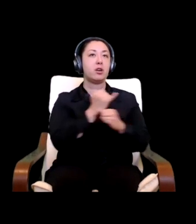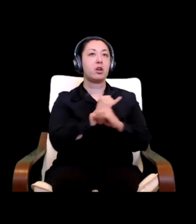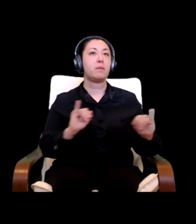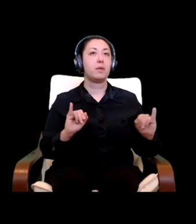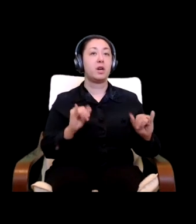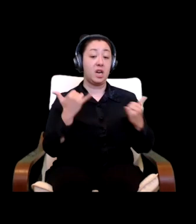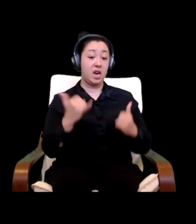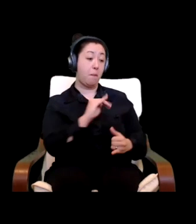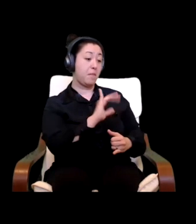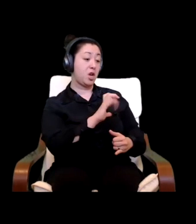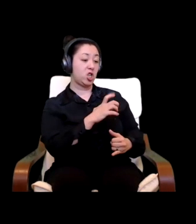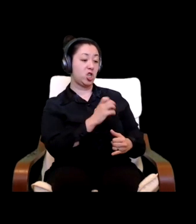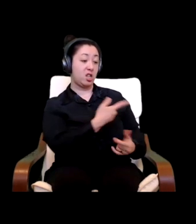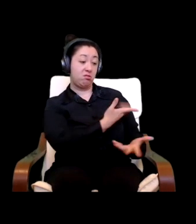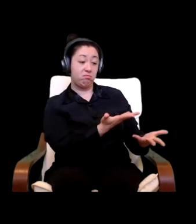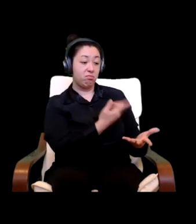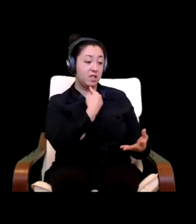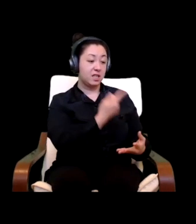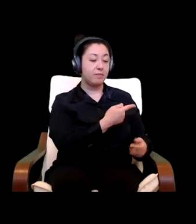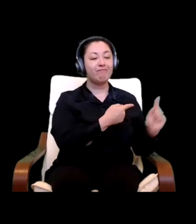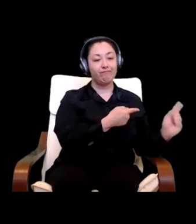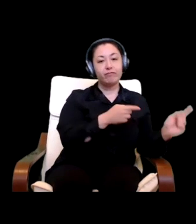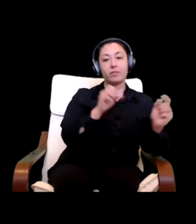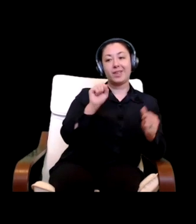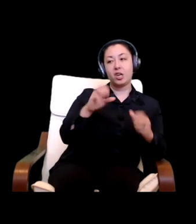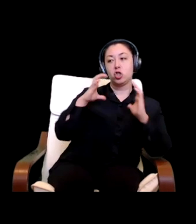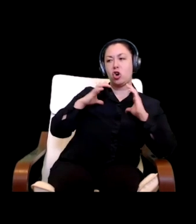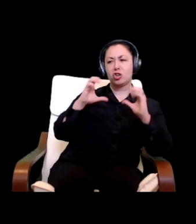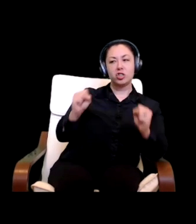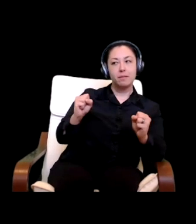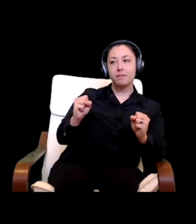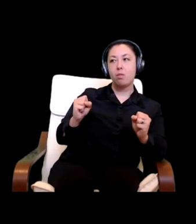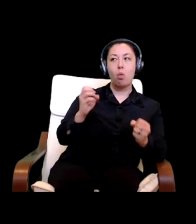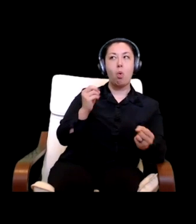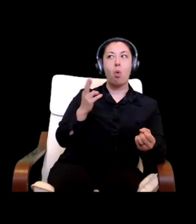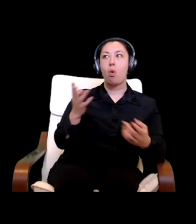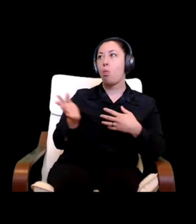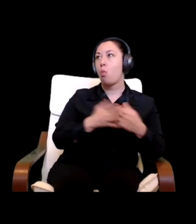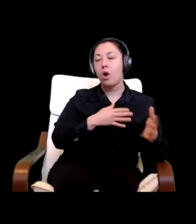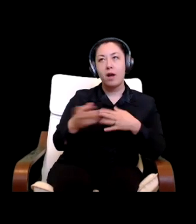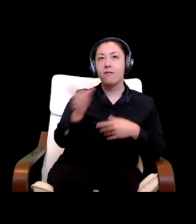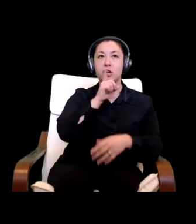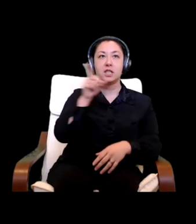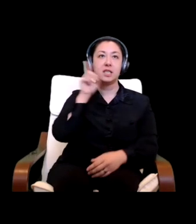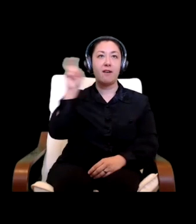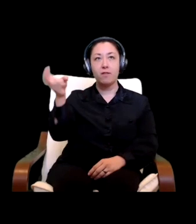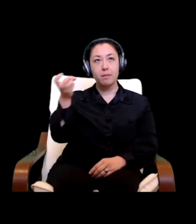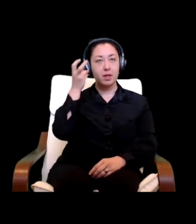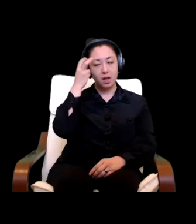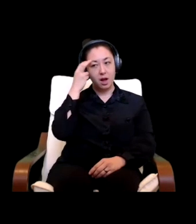CHARGE syndrome or whatever the Deafblind ideology, an intervener is specifically